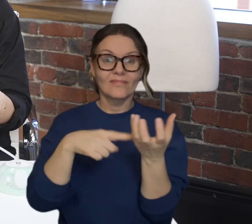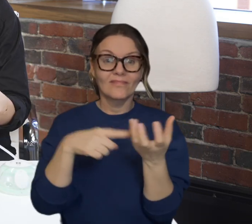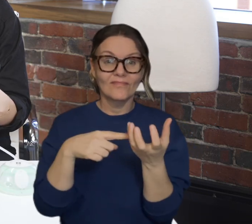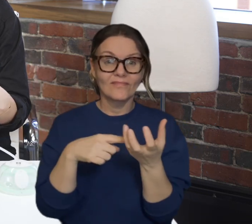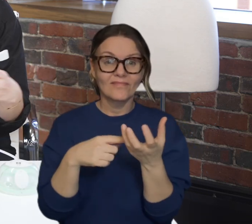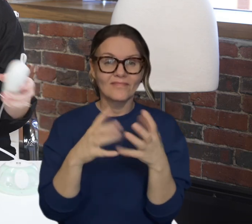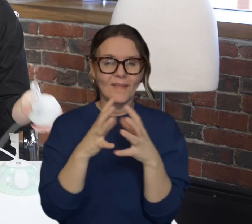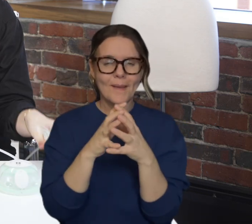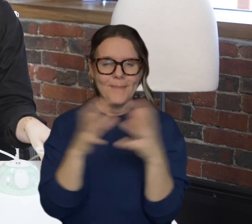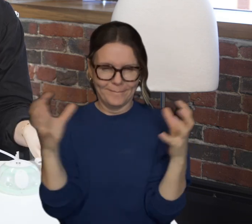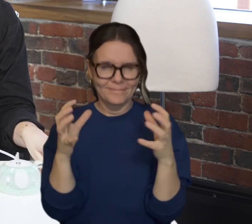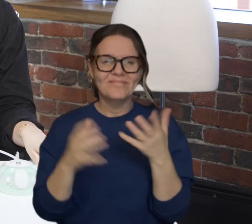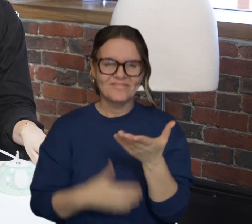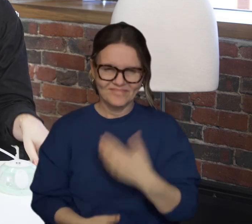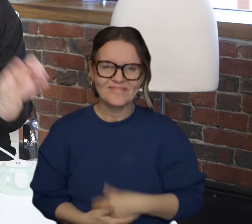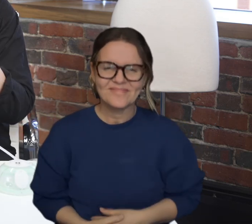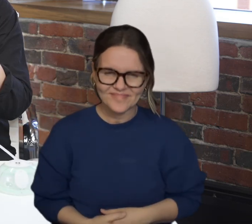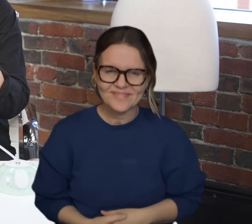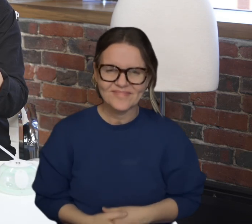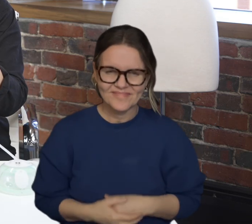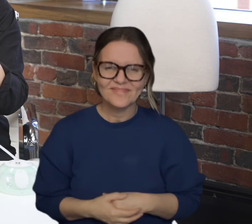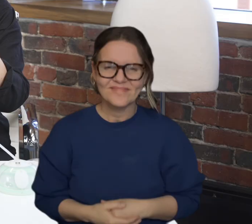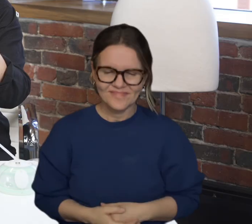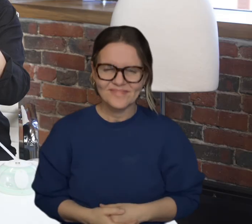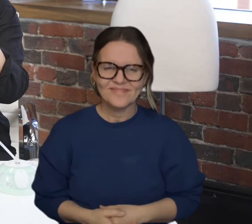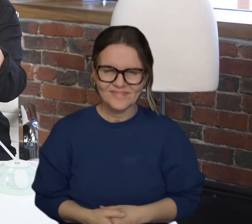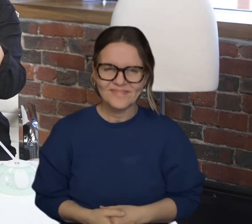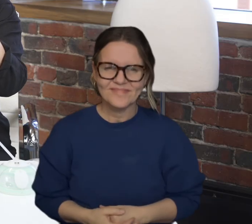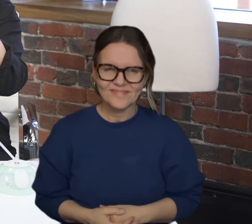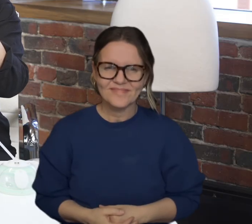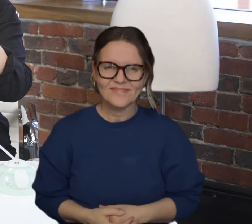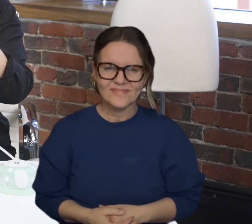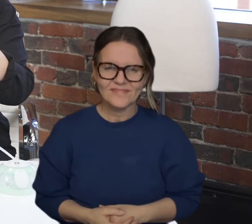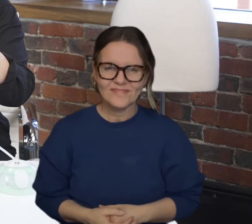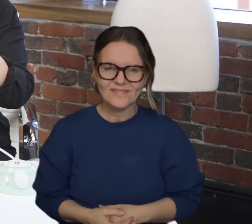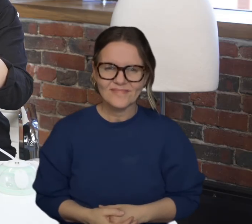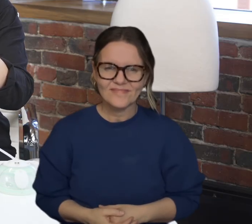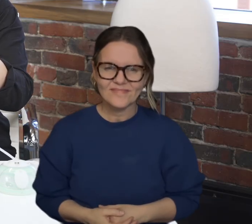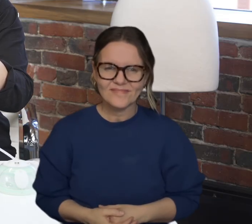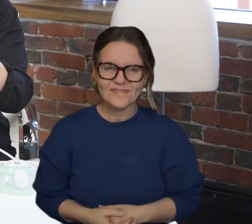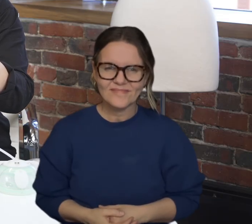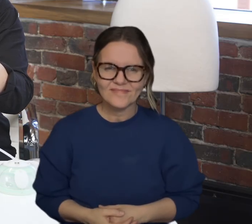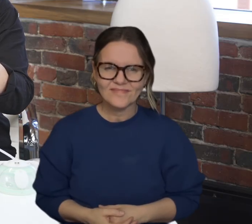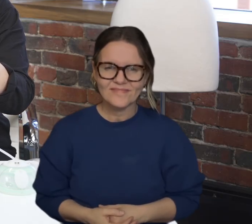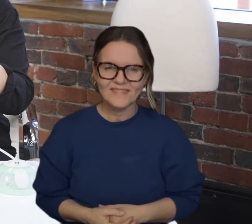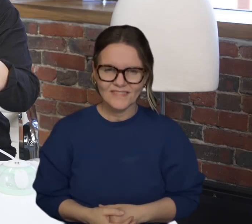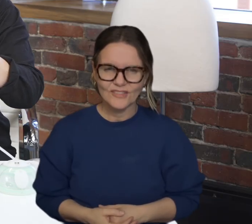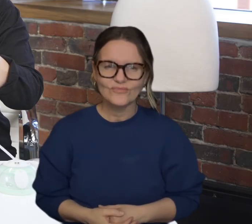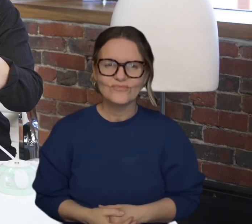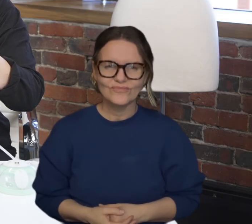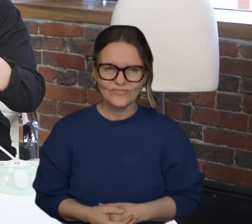or the tubing in water so you to remove the tubing you're going to just pull out the tubing caps